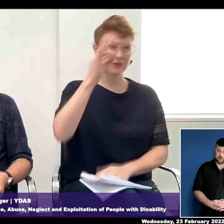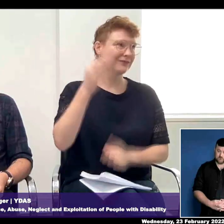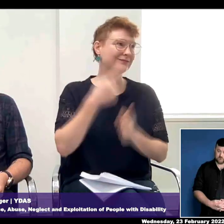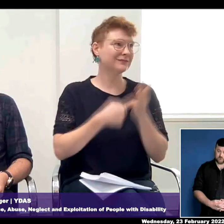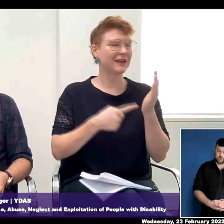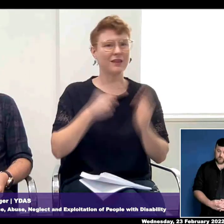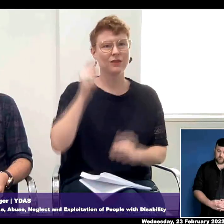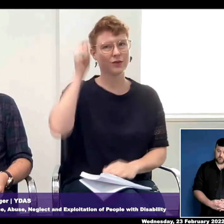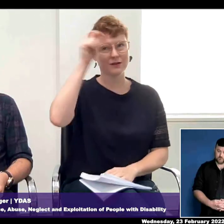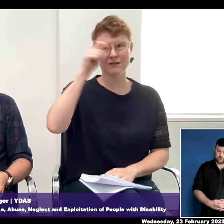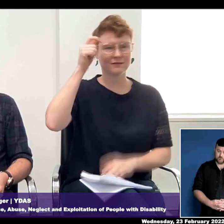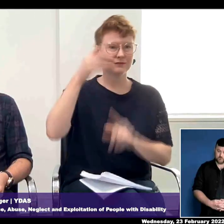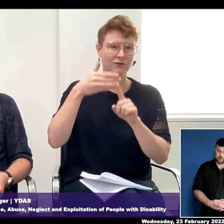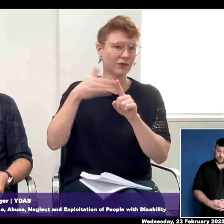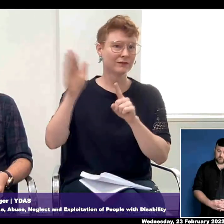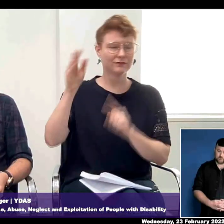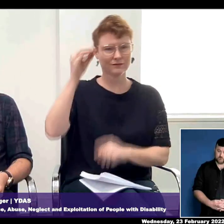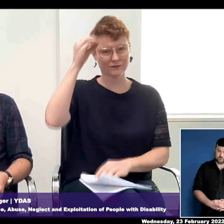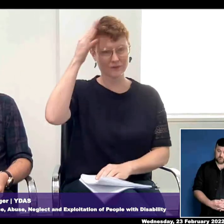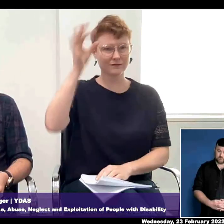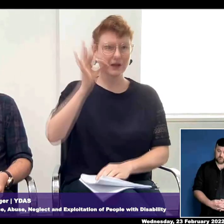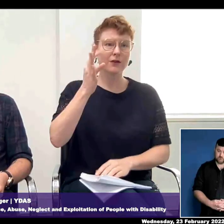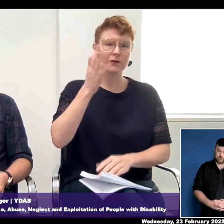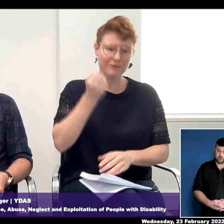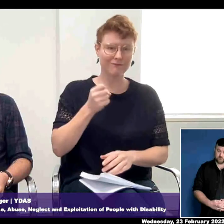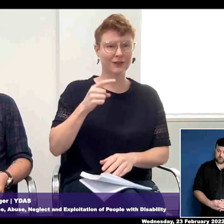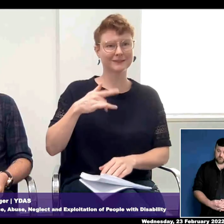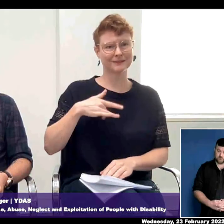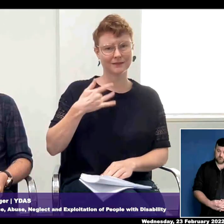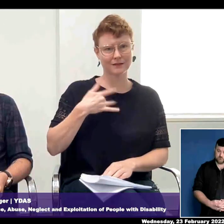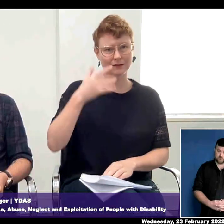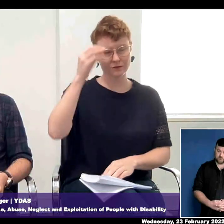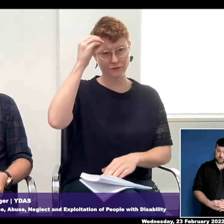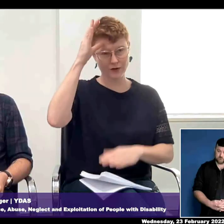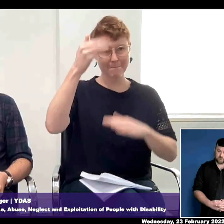organisations from actual experience, not from some sort of theoretical framework.